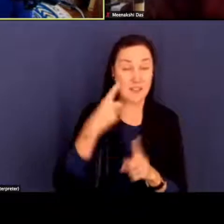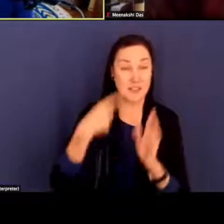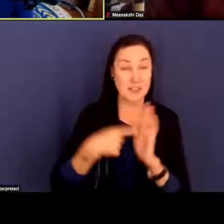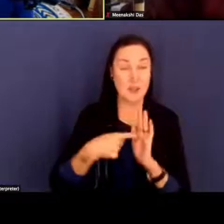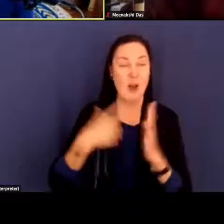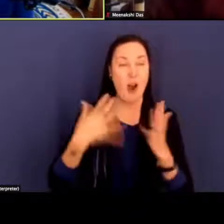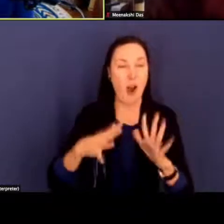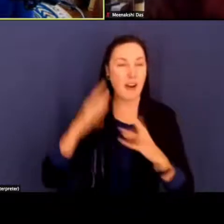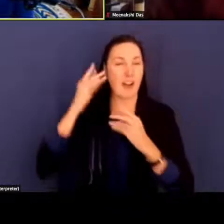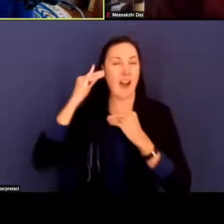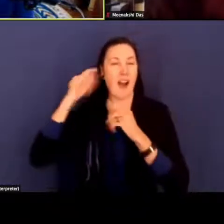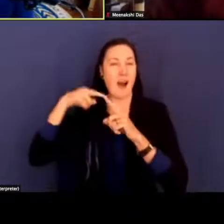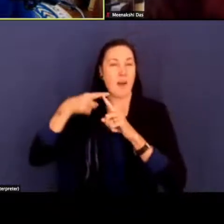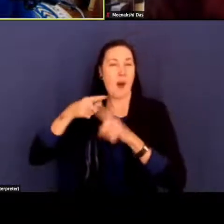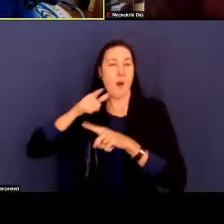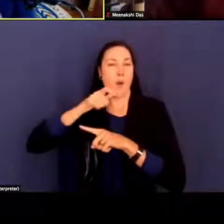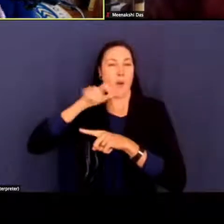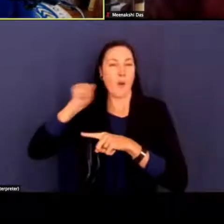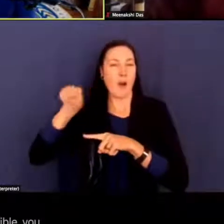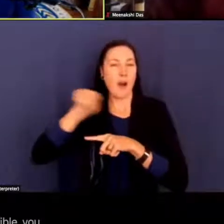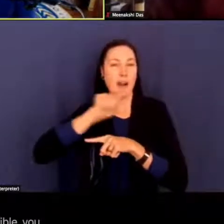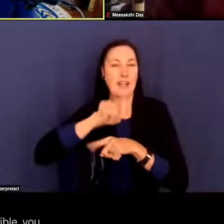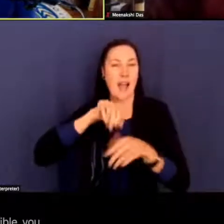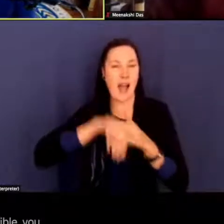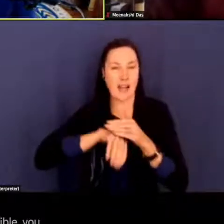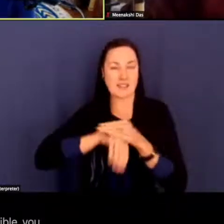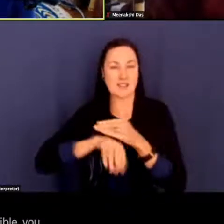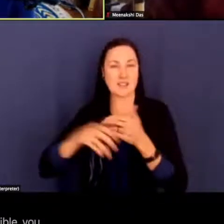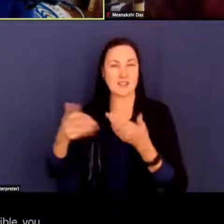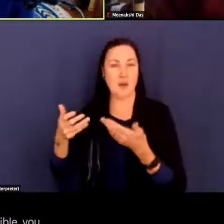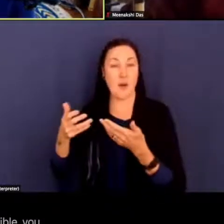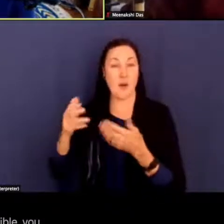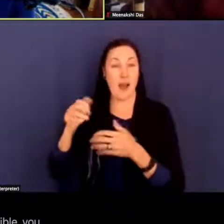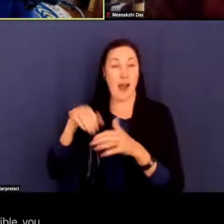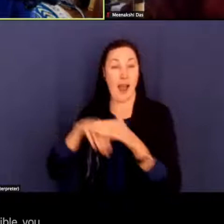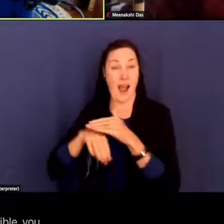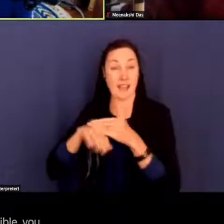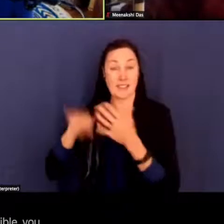to request accommodations because you have built in the accessibility already. And while that